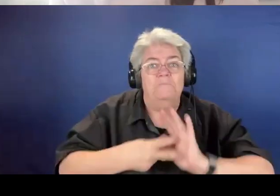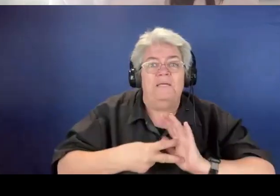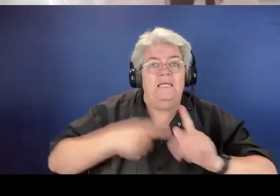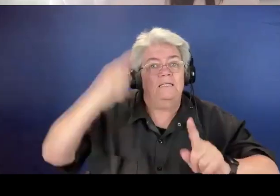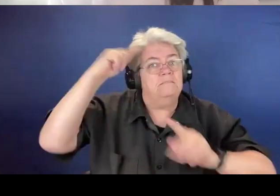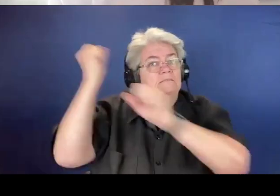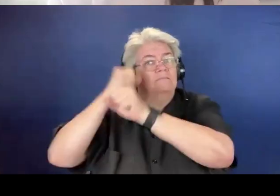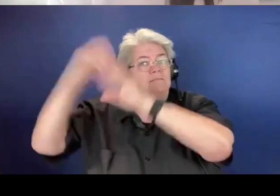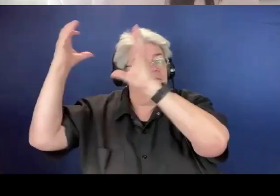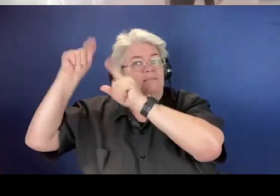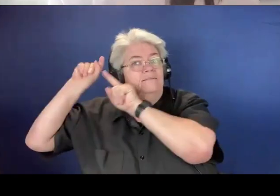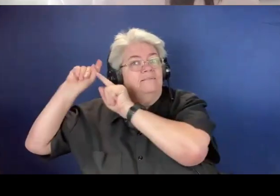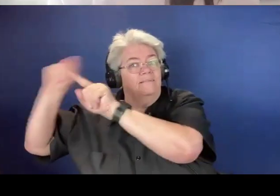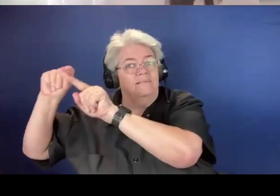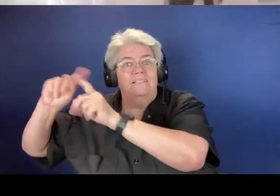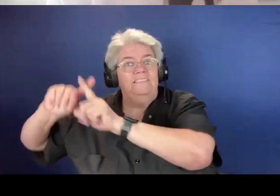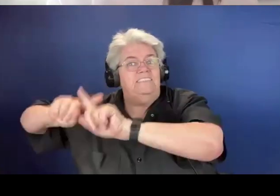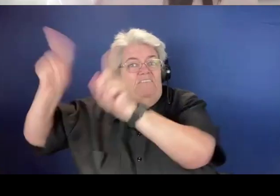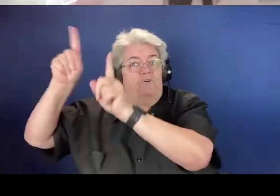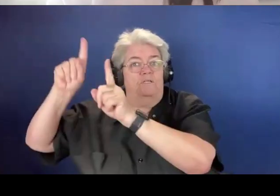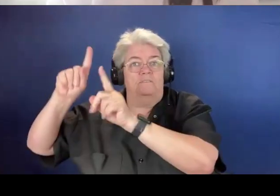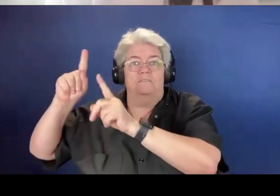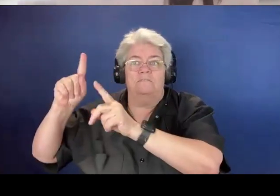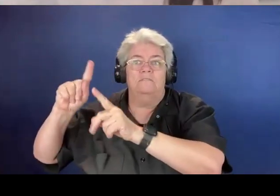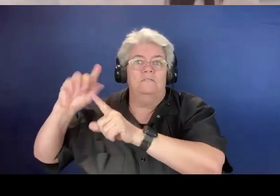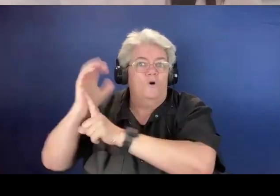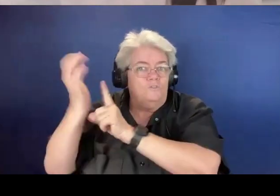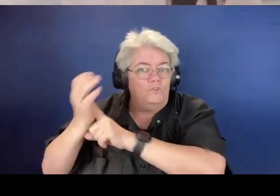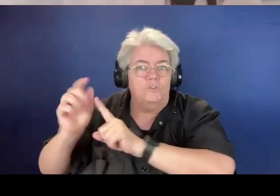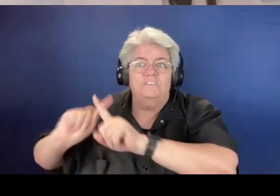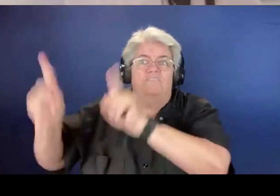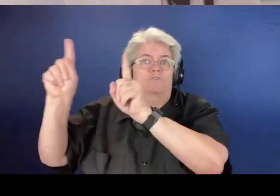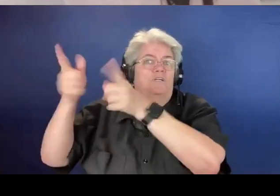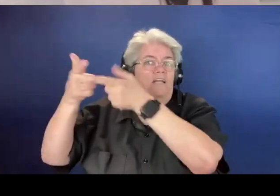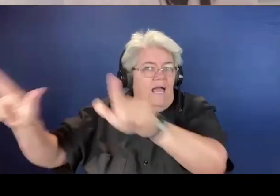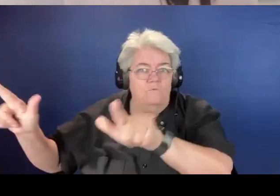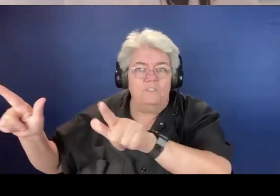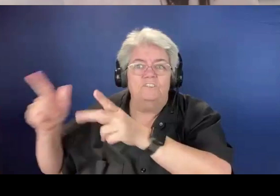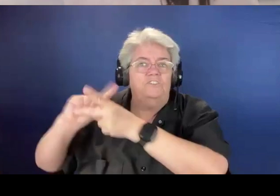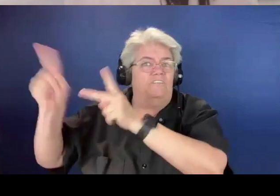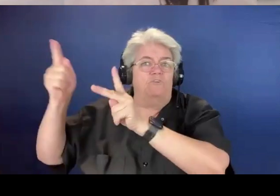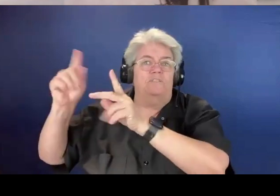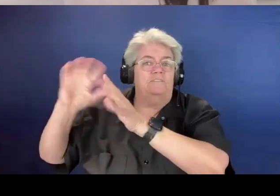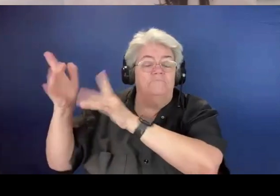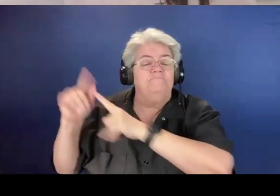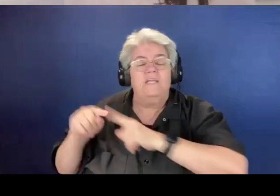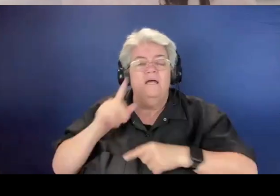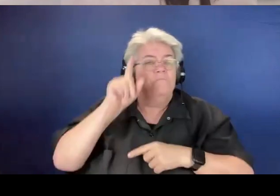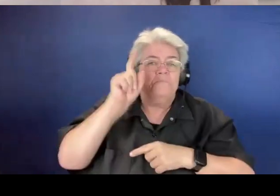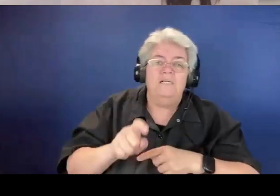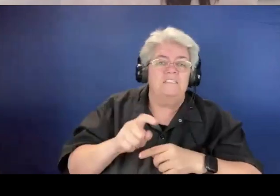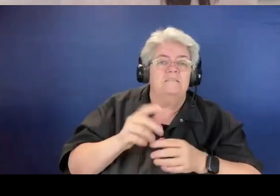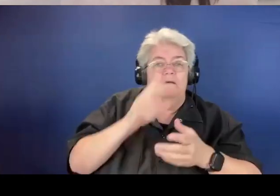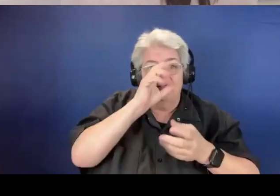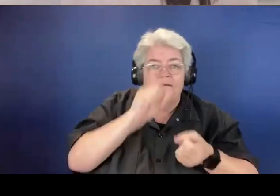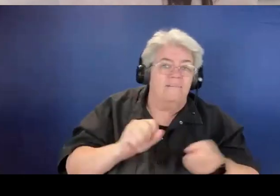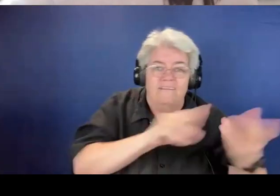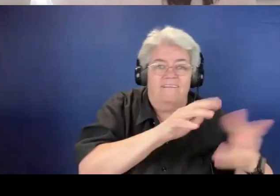children from diverse cultural and linguistic backgrounds, culturally relevant assessment is critically important.